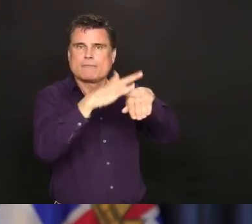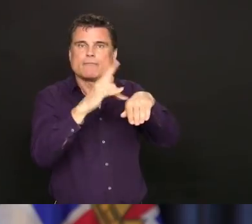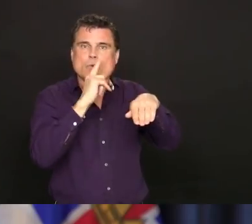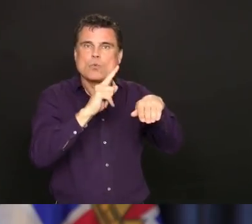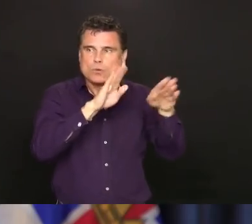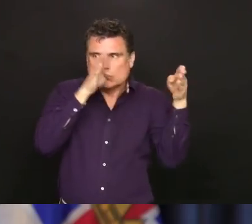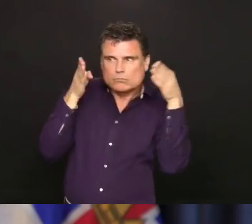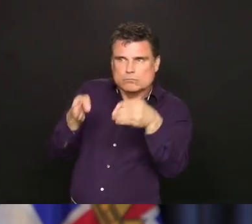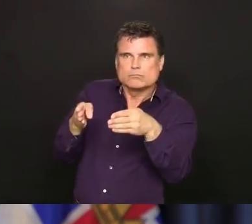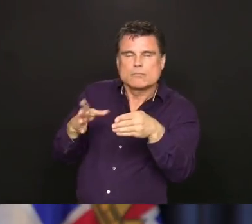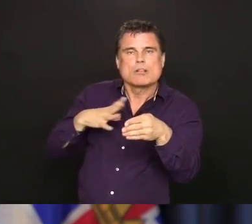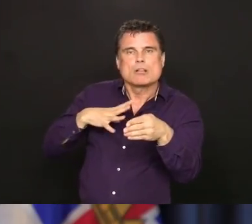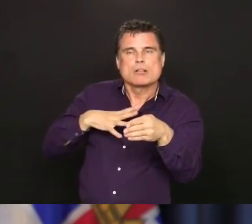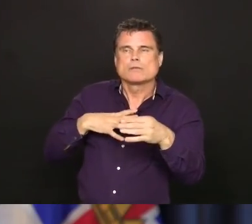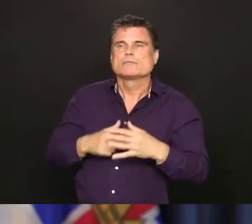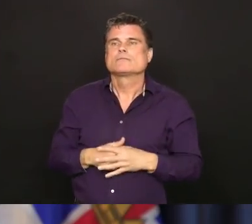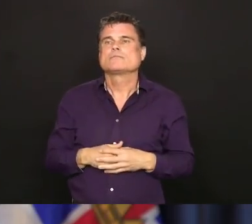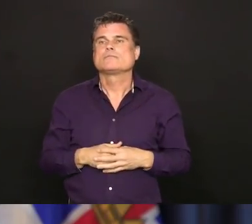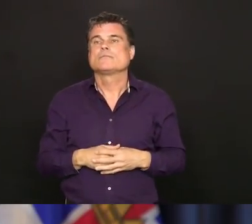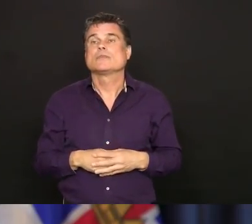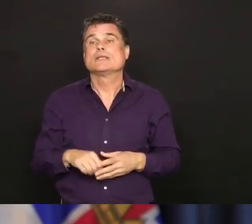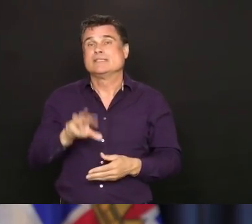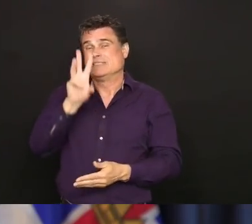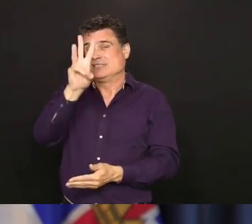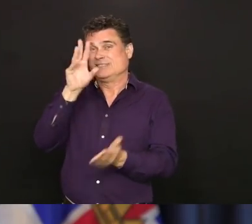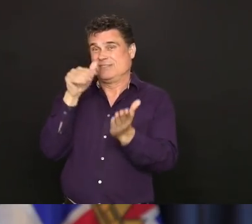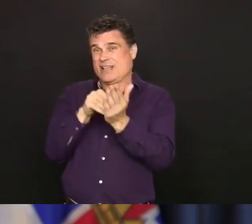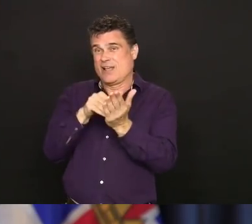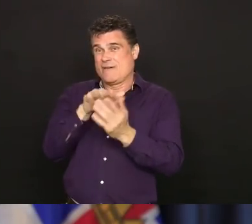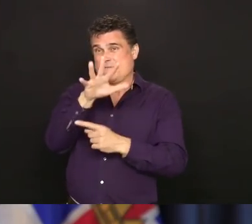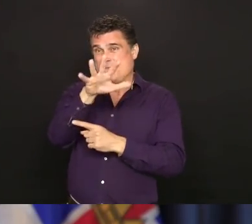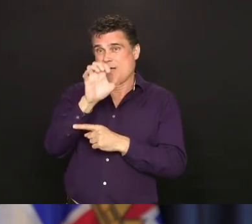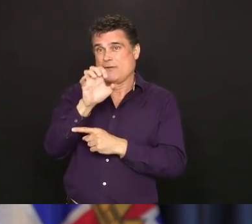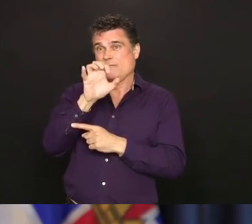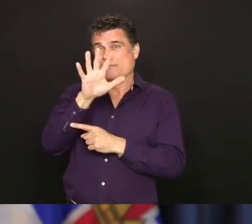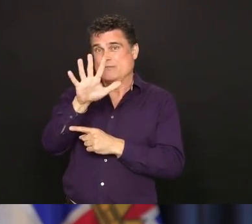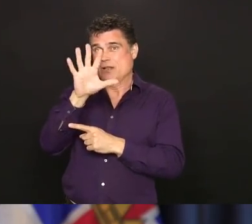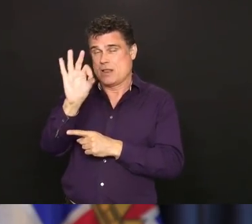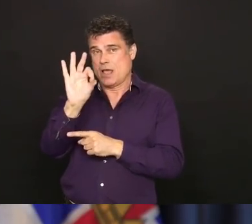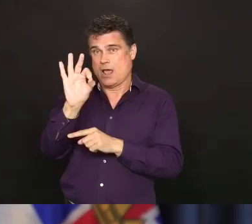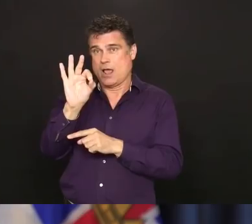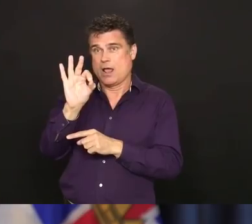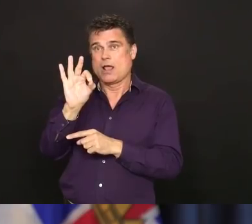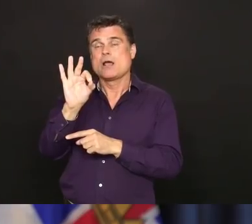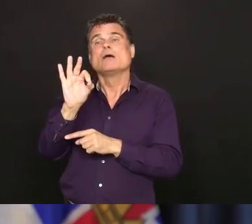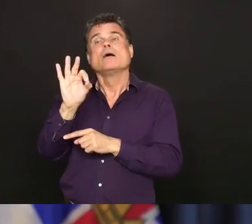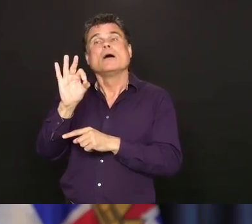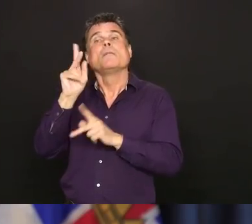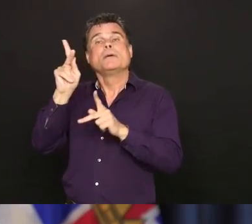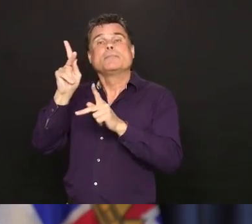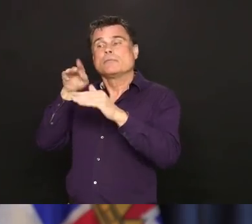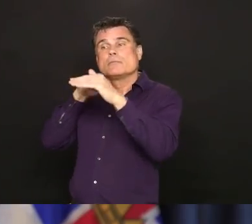were 6,559 emergency room visits in BC in that day, which was a typical day in that period.